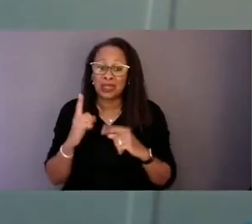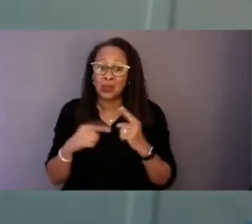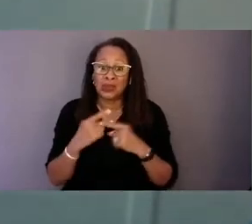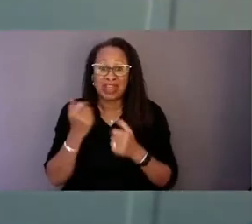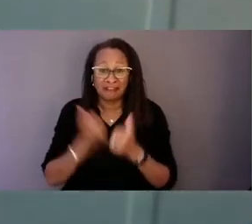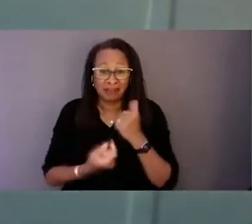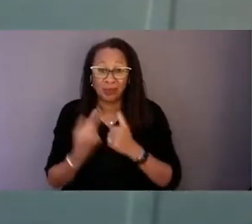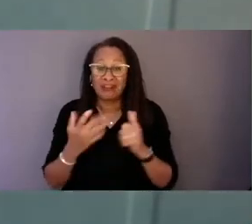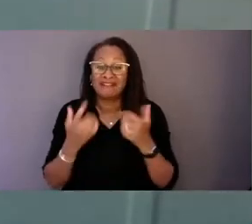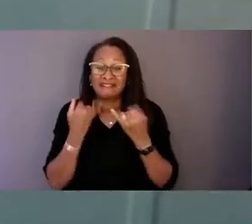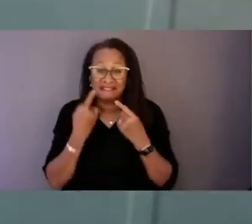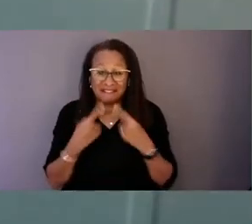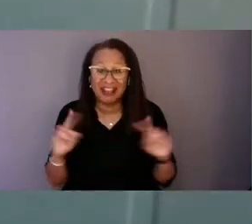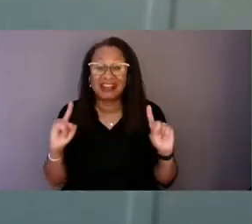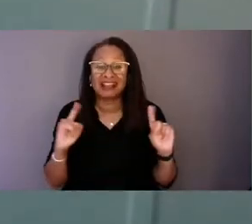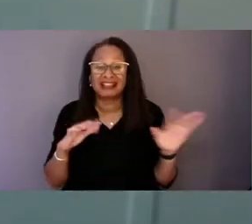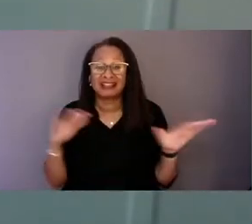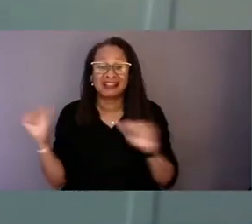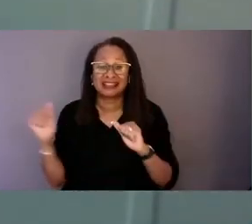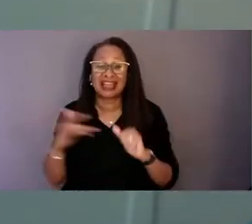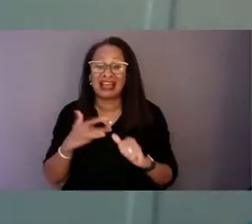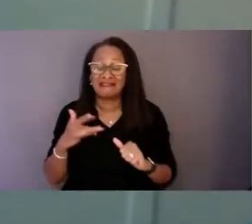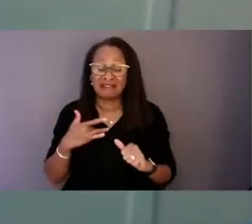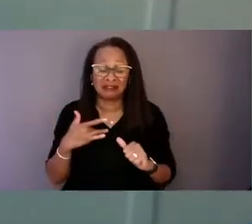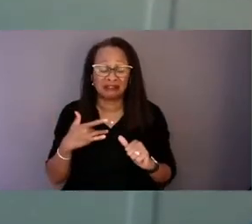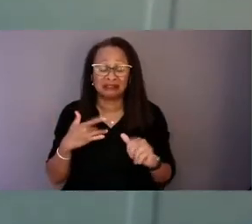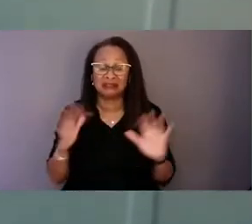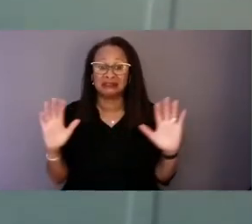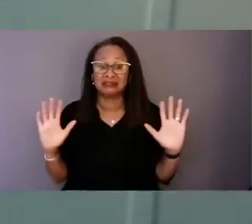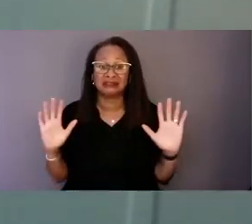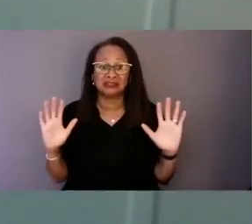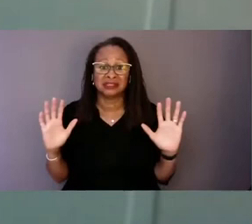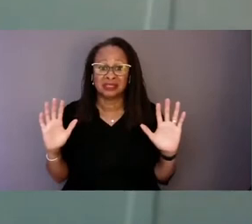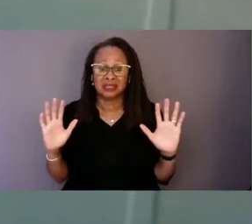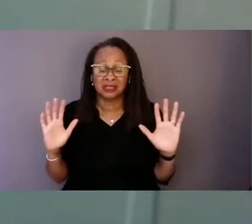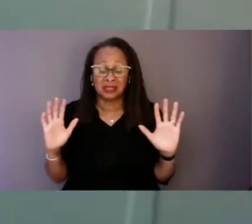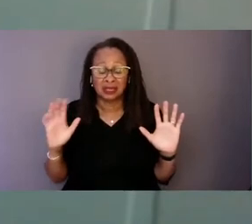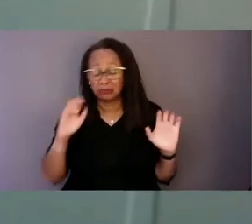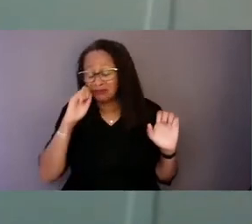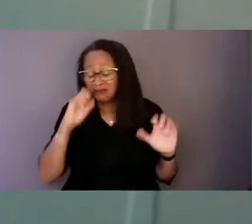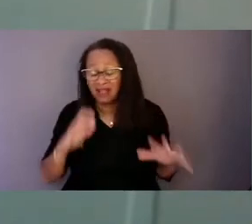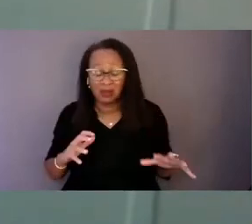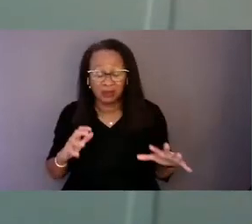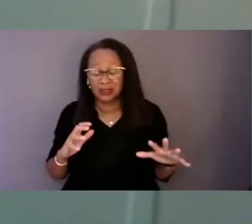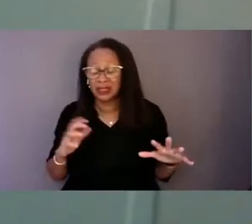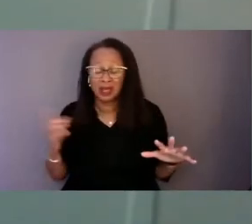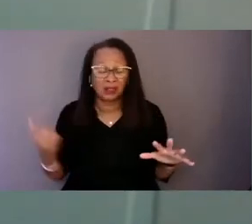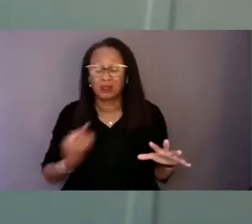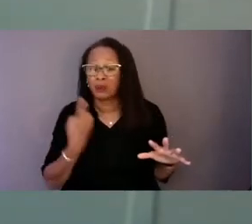I felt completely, utterly, profoundly alone and misunderstood.